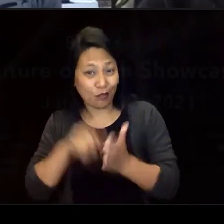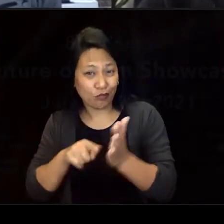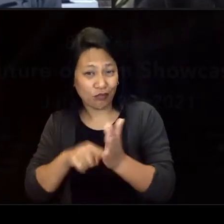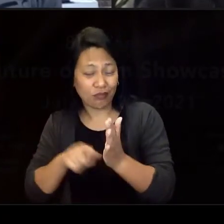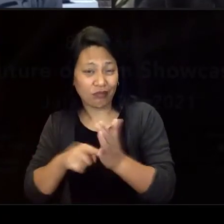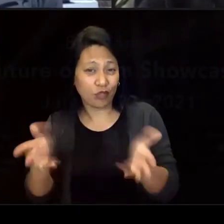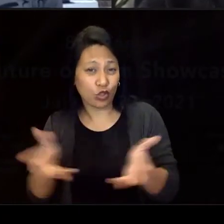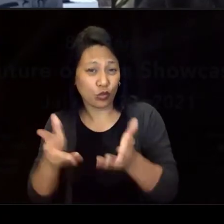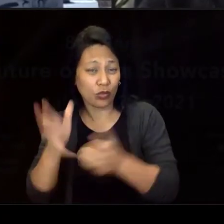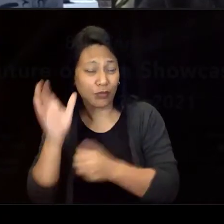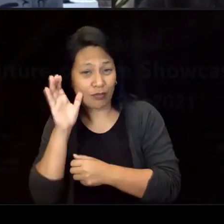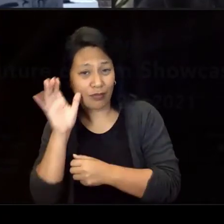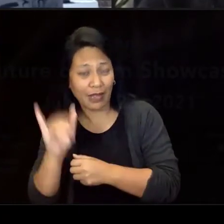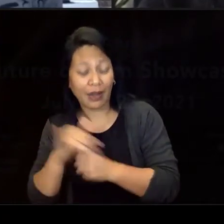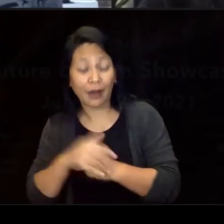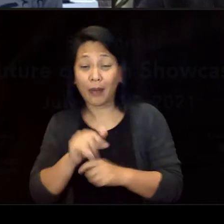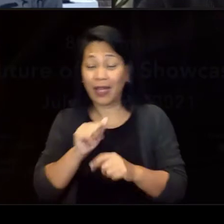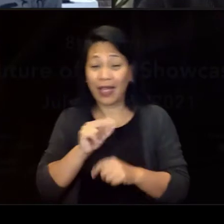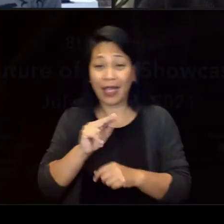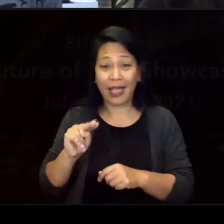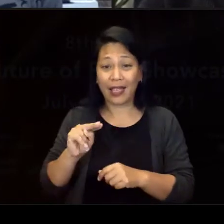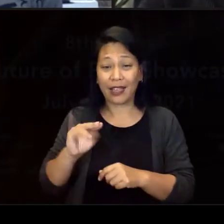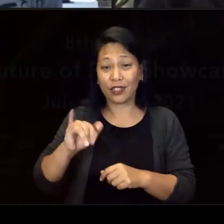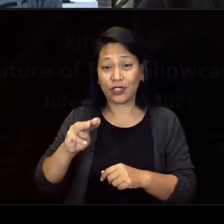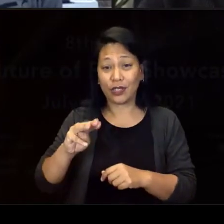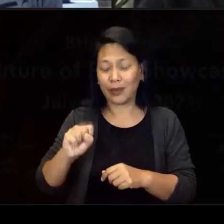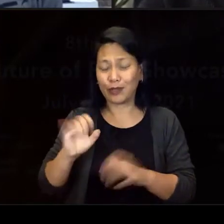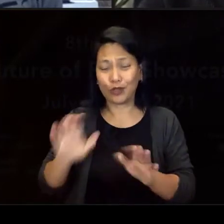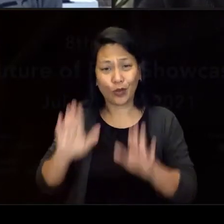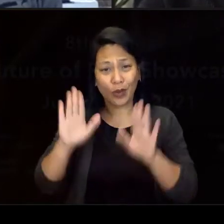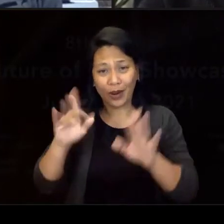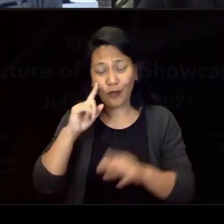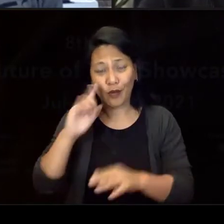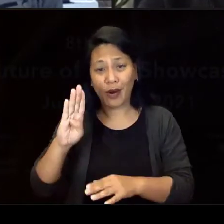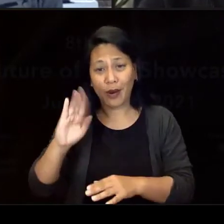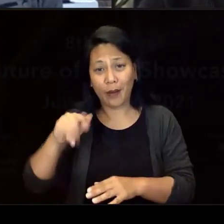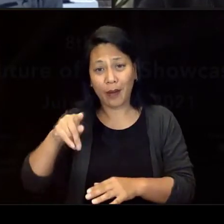But Ann James is great, like you said, for the, for BIPOC and the Canadian.